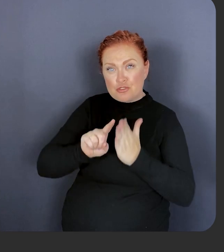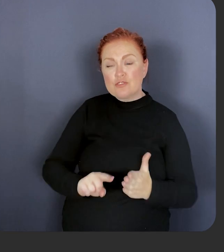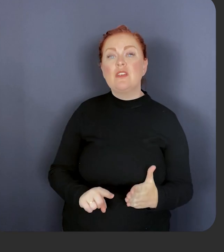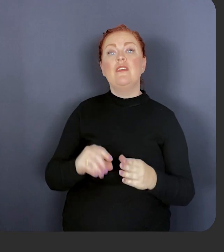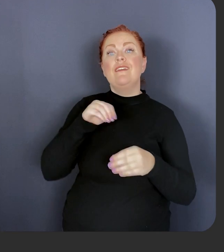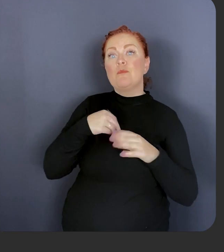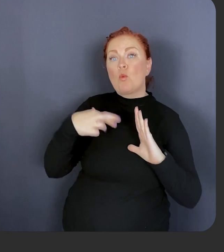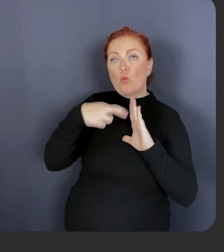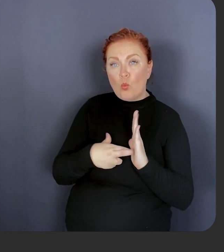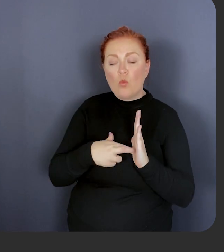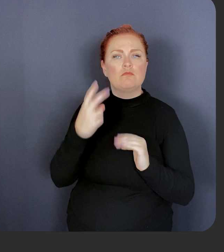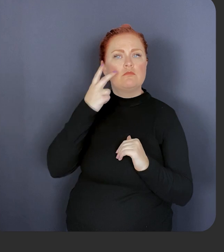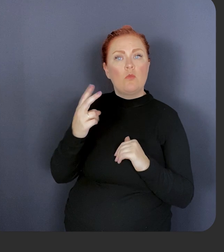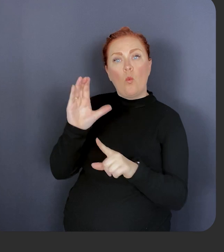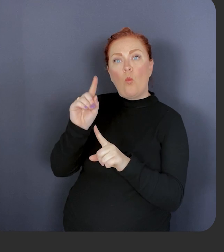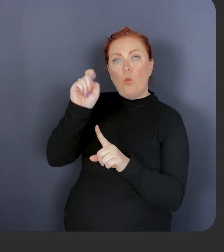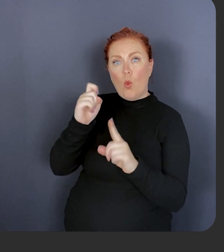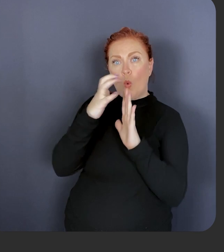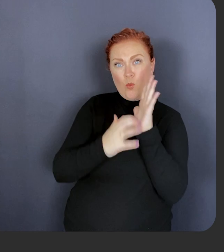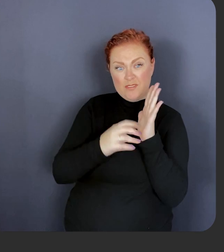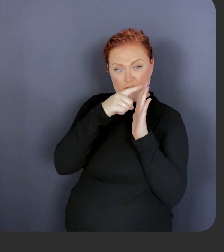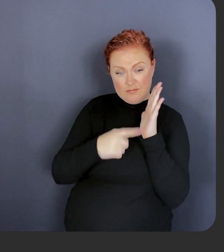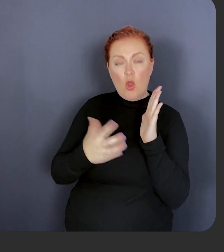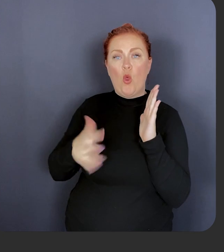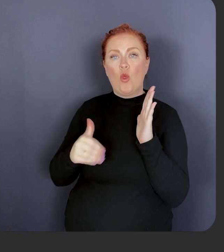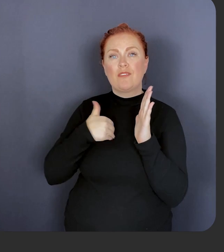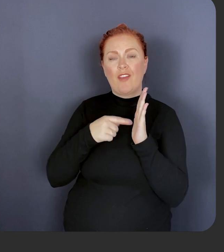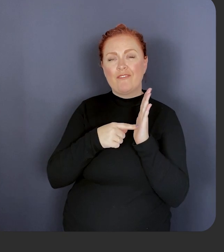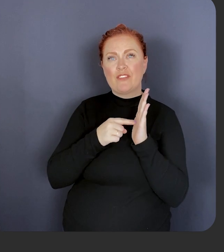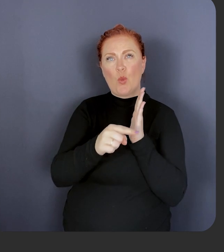And in my rules, you can see that the code already comes with these--